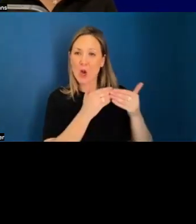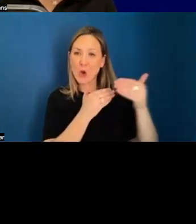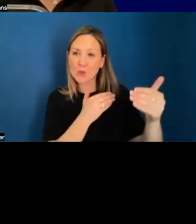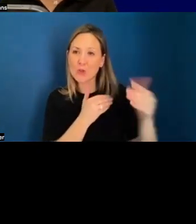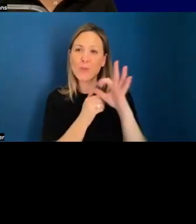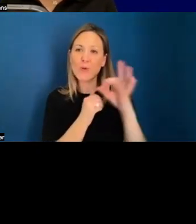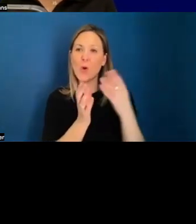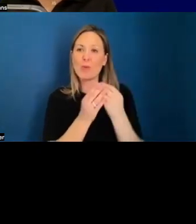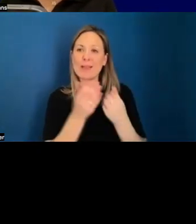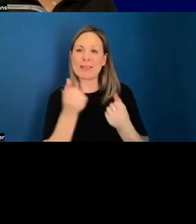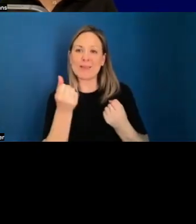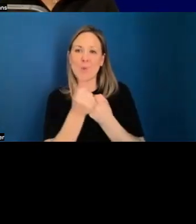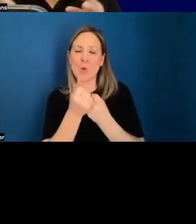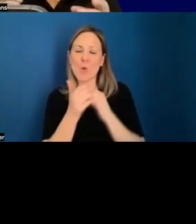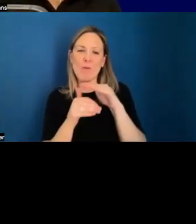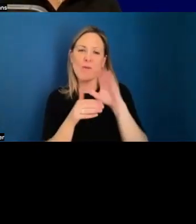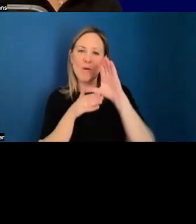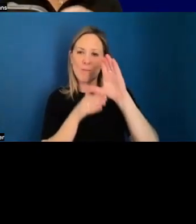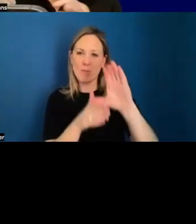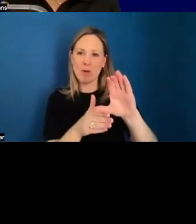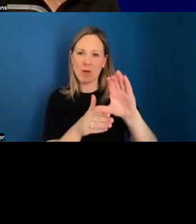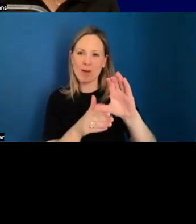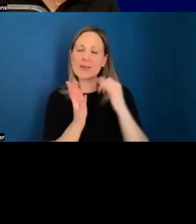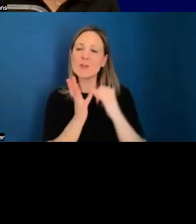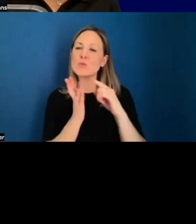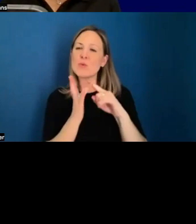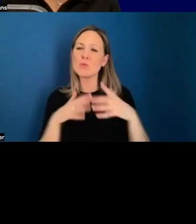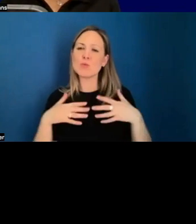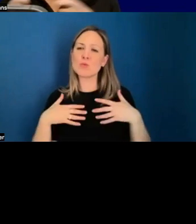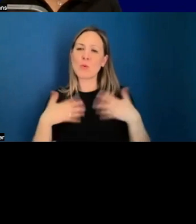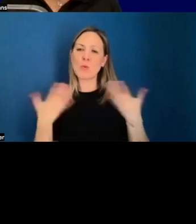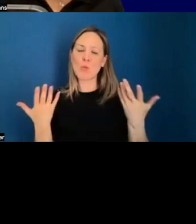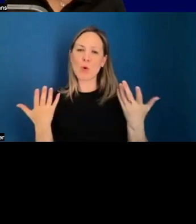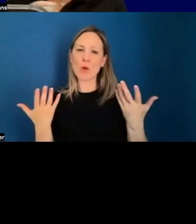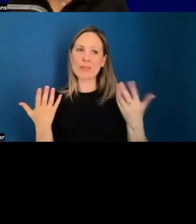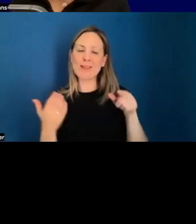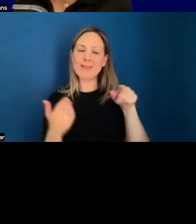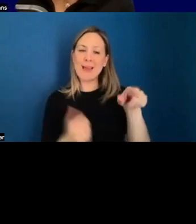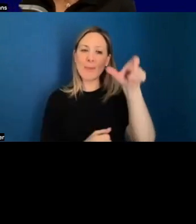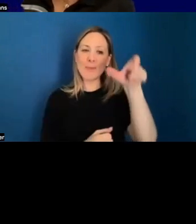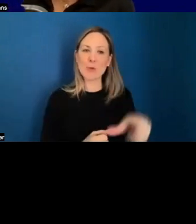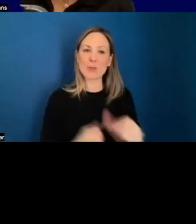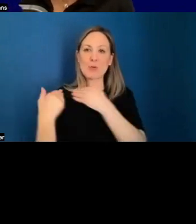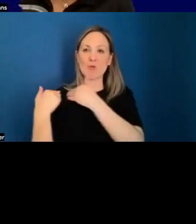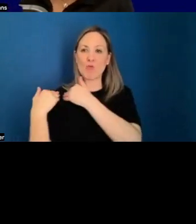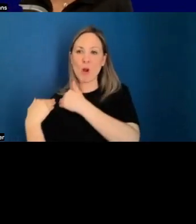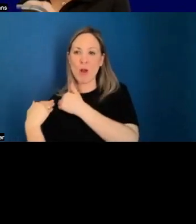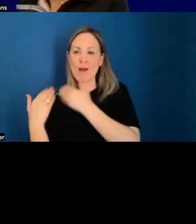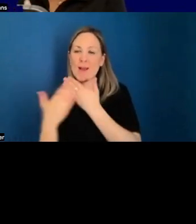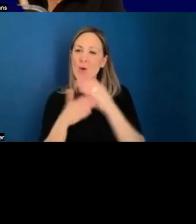communication guide. So we don't want to make them reliant on a communication guide to support them